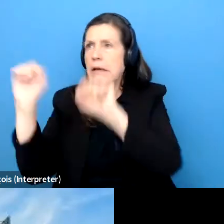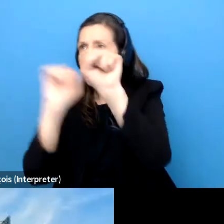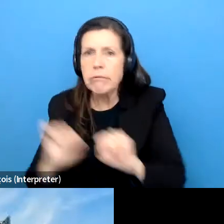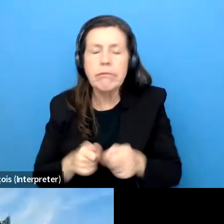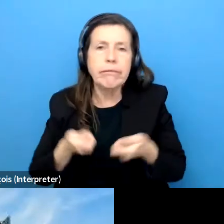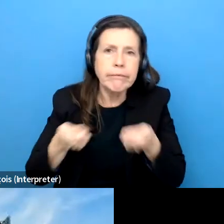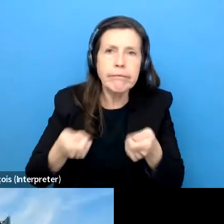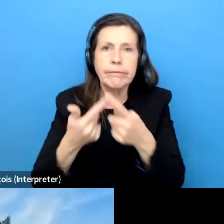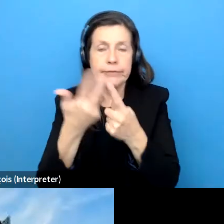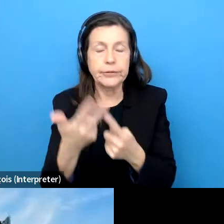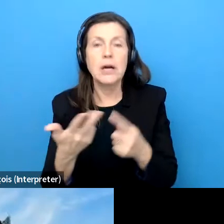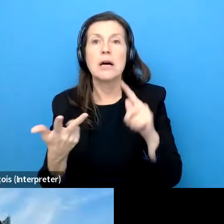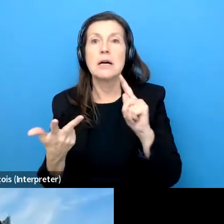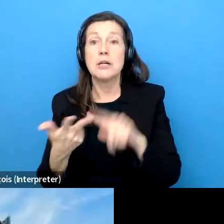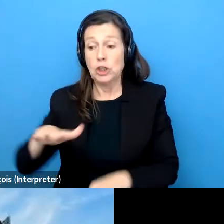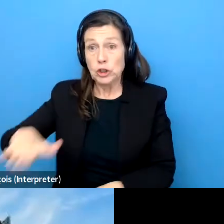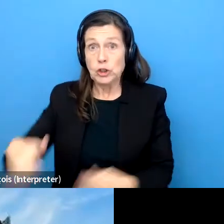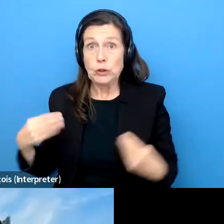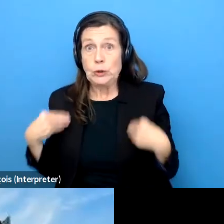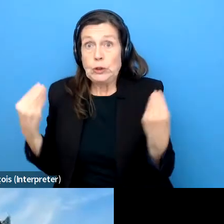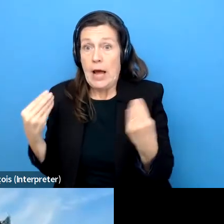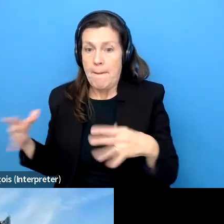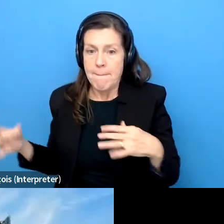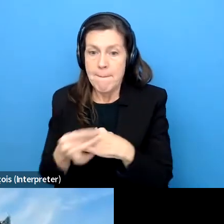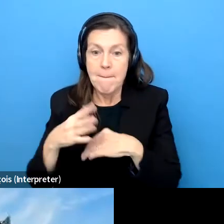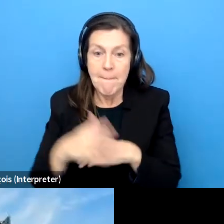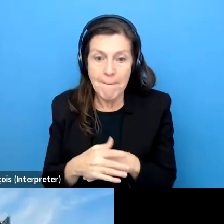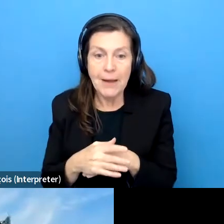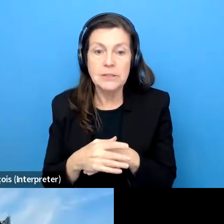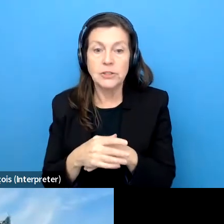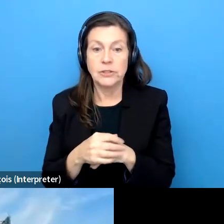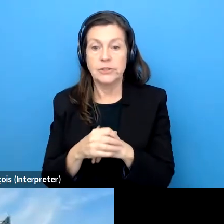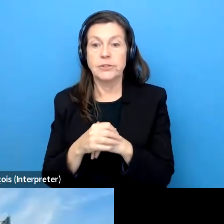Those are the most typical forms of exploiting people with disabilities.